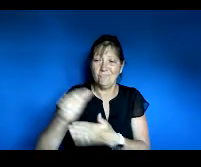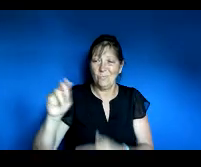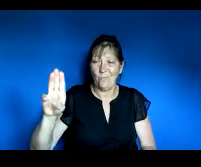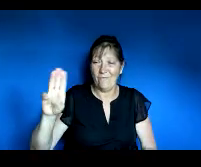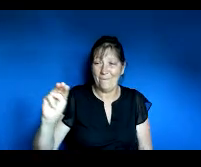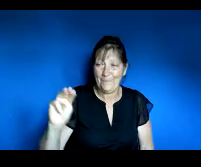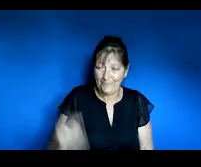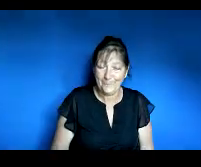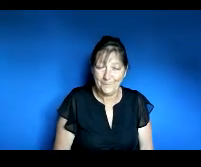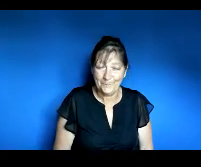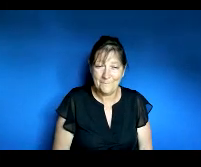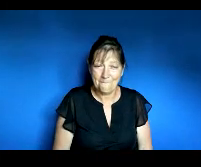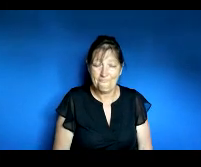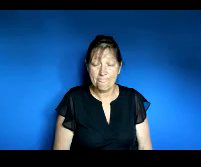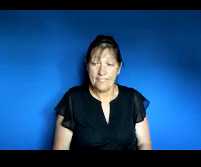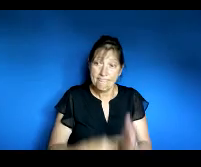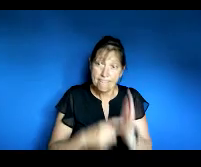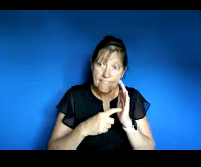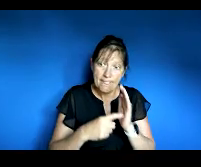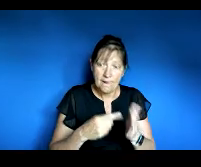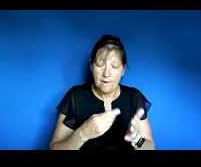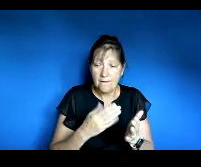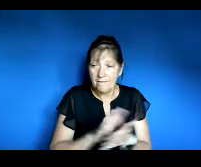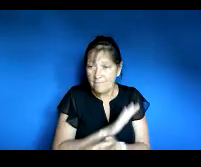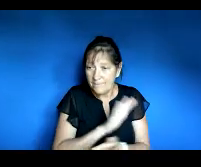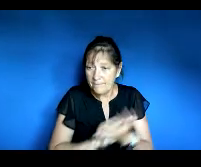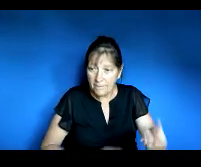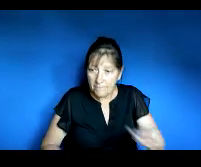and without having to submit new information on a regular basis.